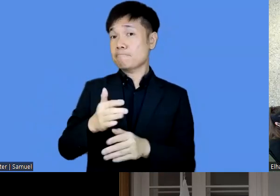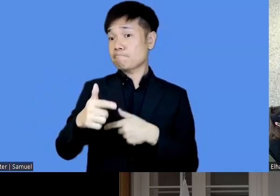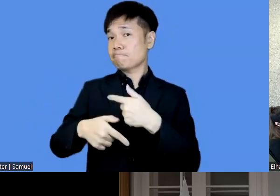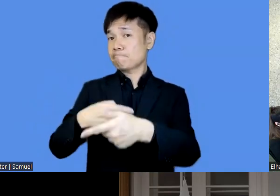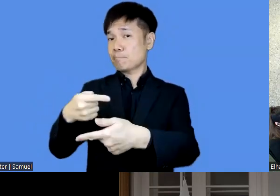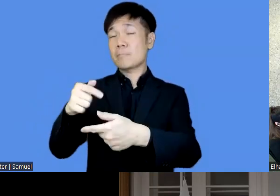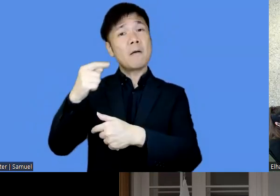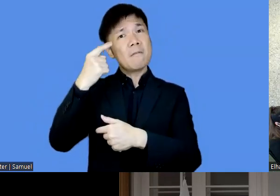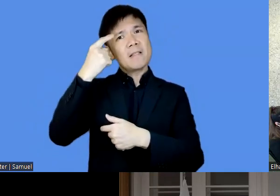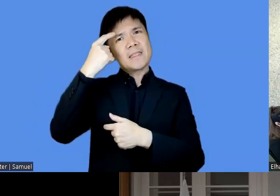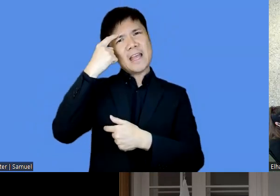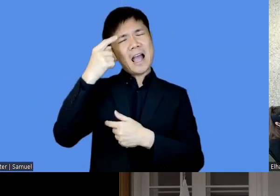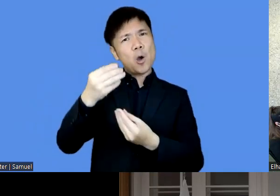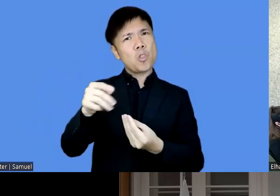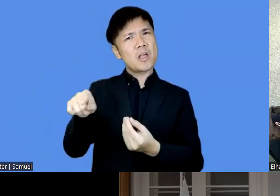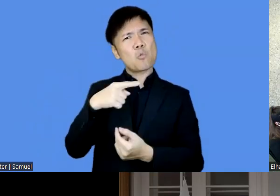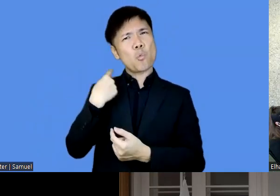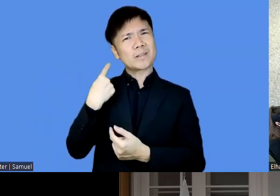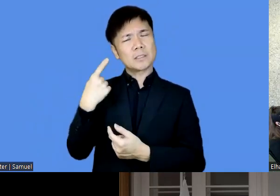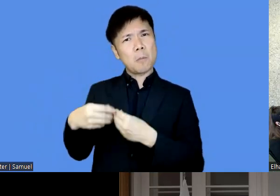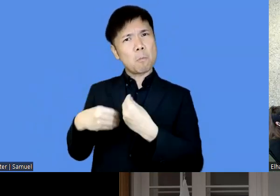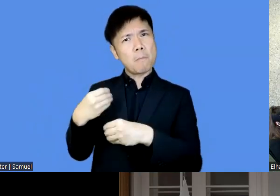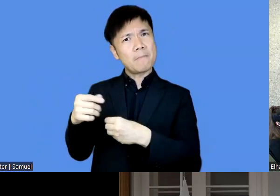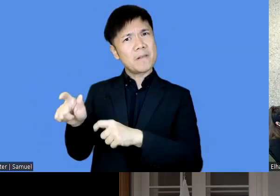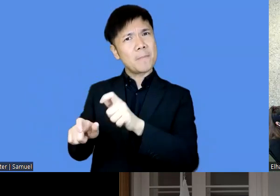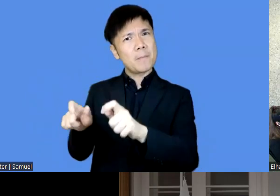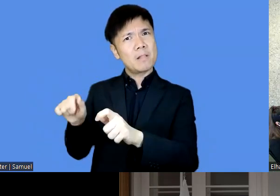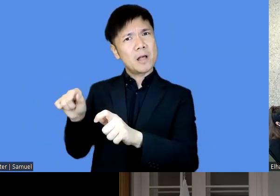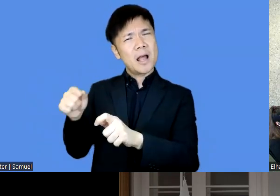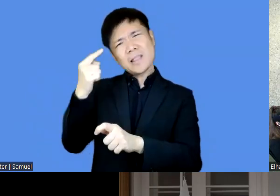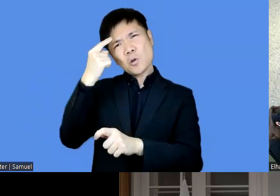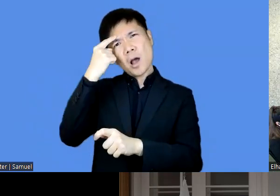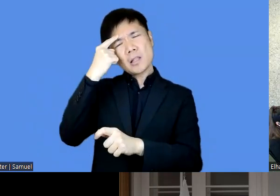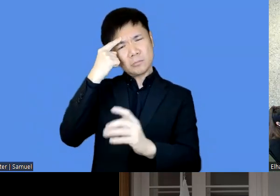risks faced by persons with disabilities in the interpretation and implementation of existing